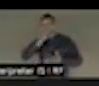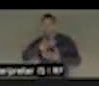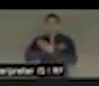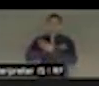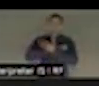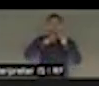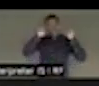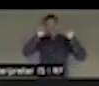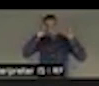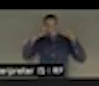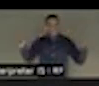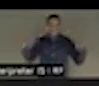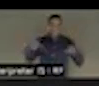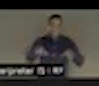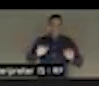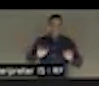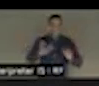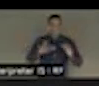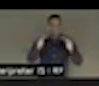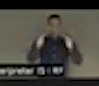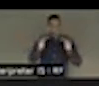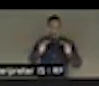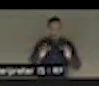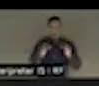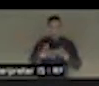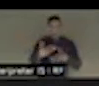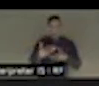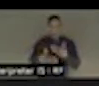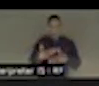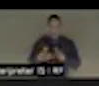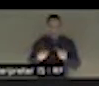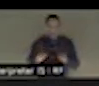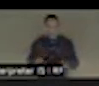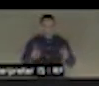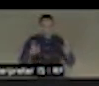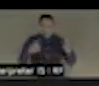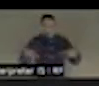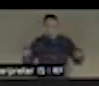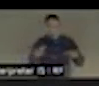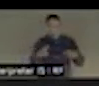I hope you all had a short but calming break. I just want to respond to one more